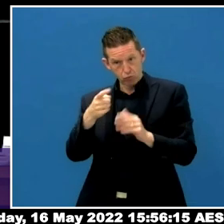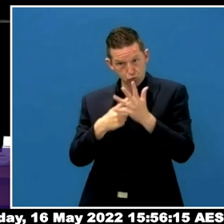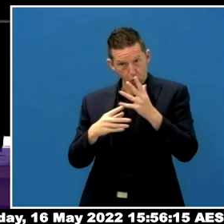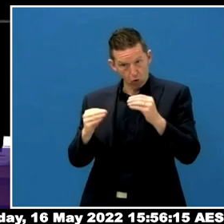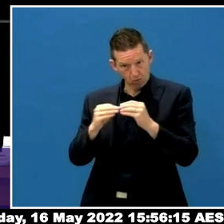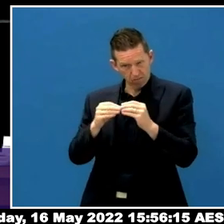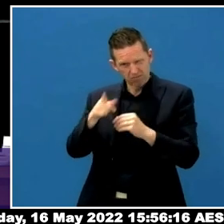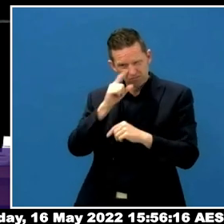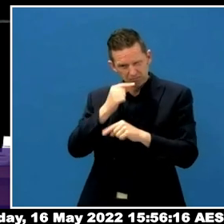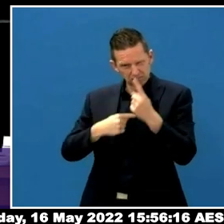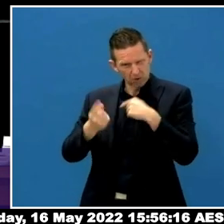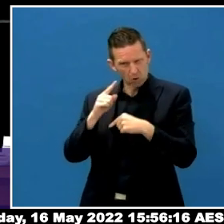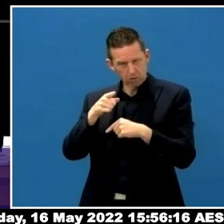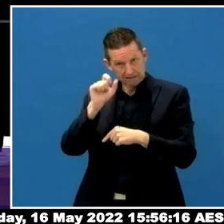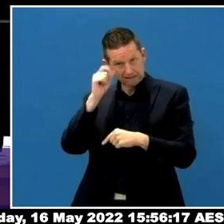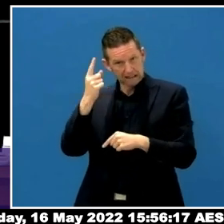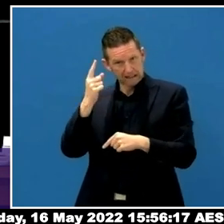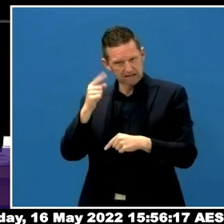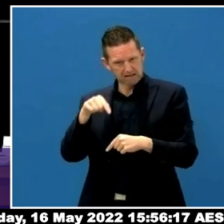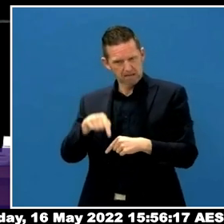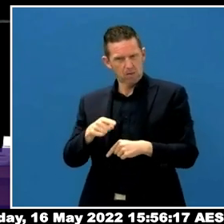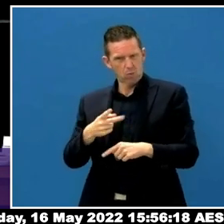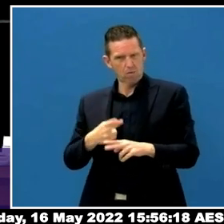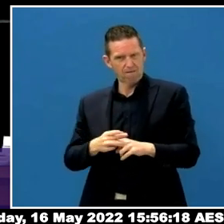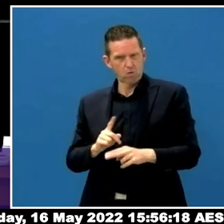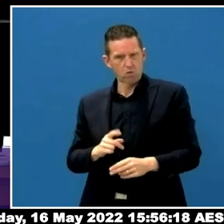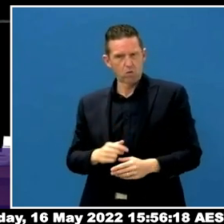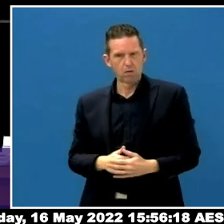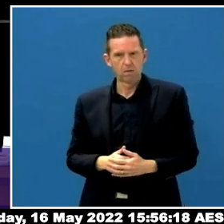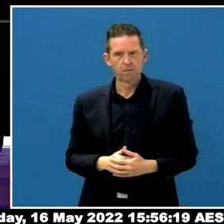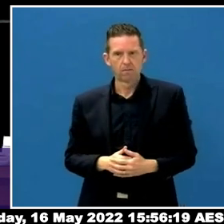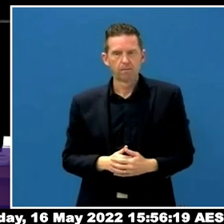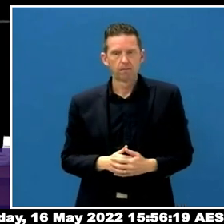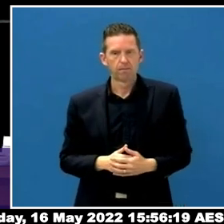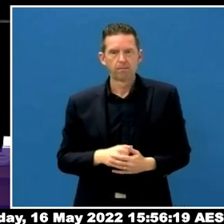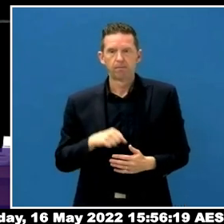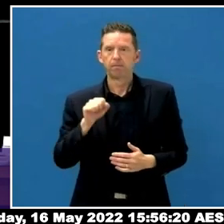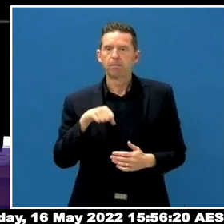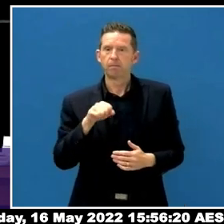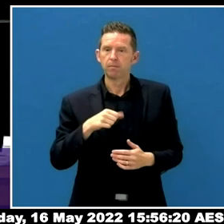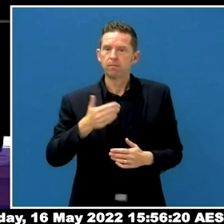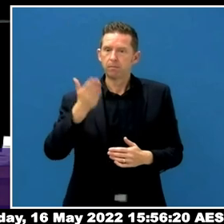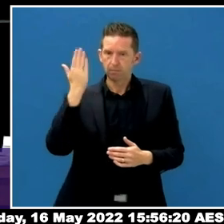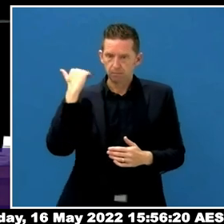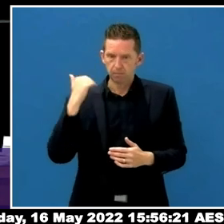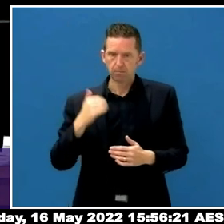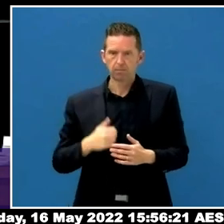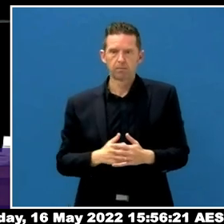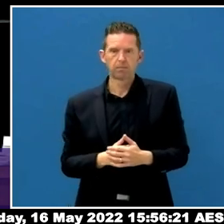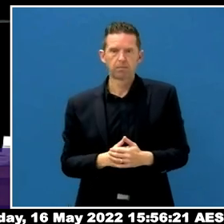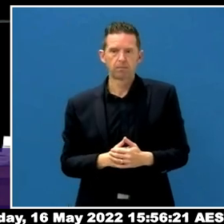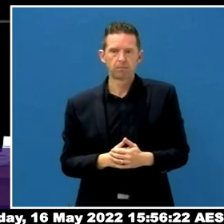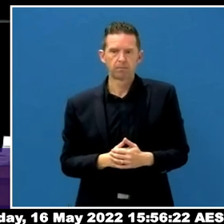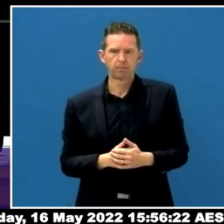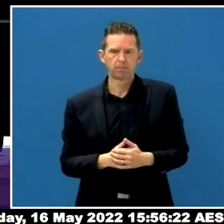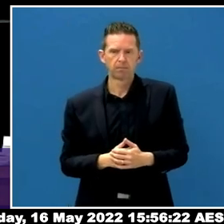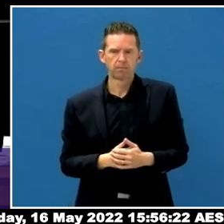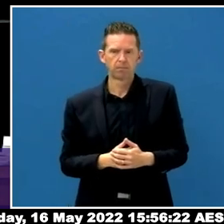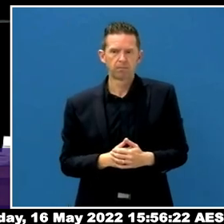Well, at the time it came, it was mentioned in the last service agreement. It was never mentioned before in any previous service agreements.